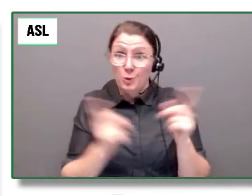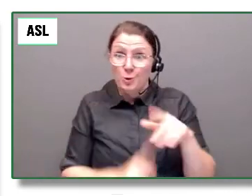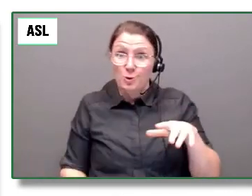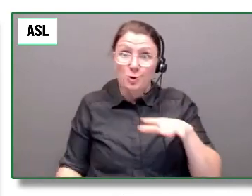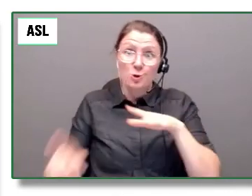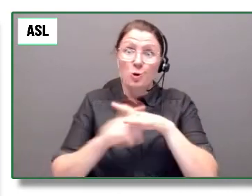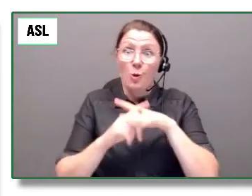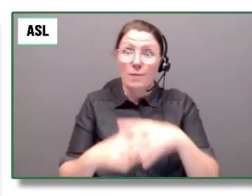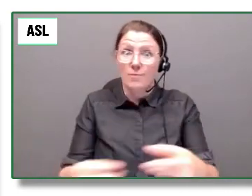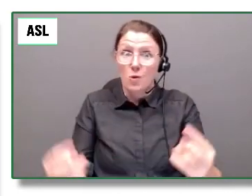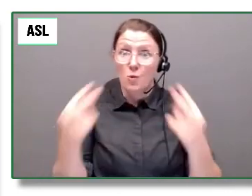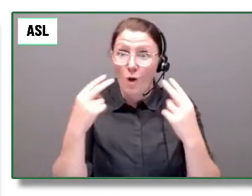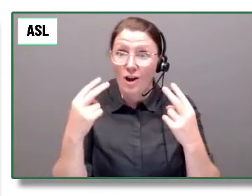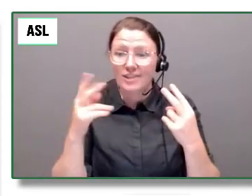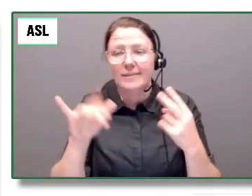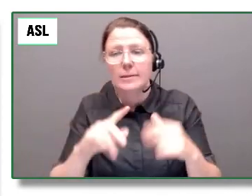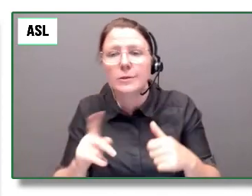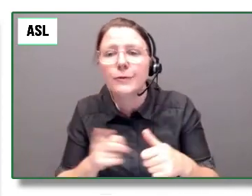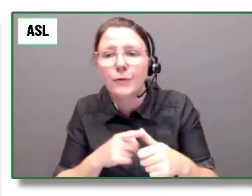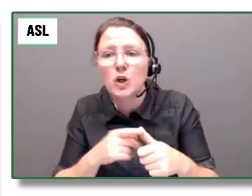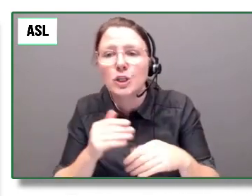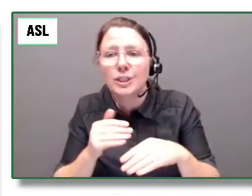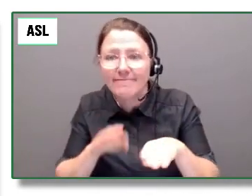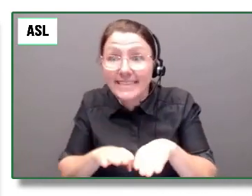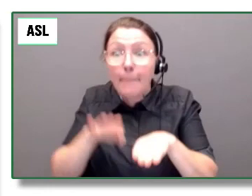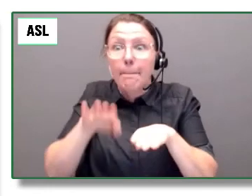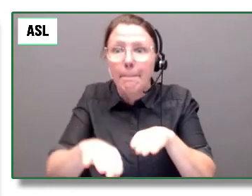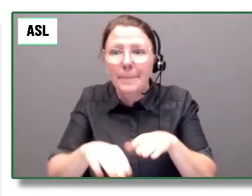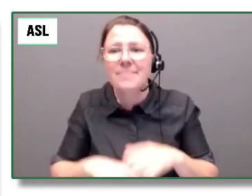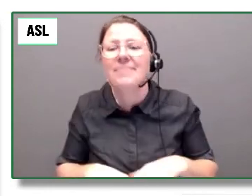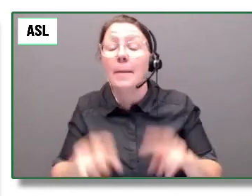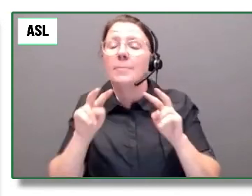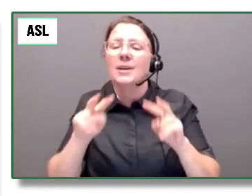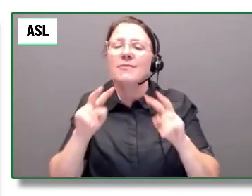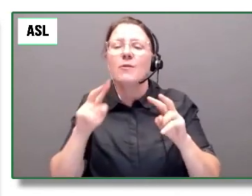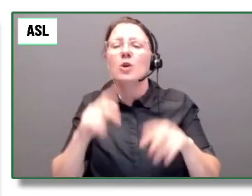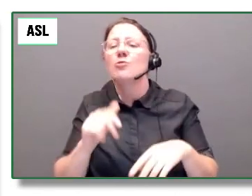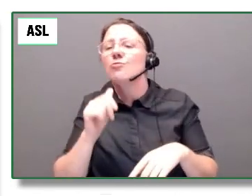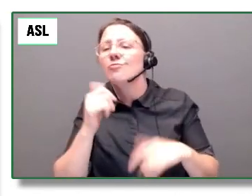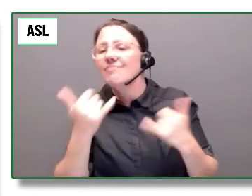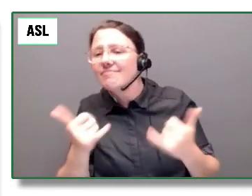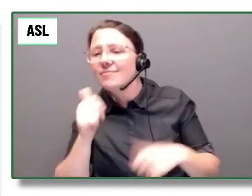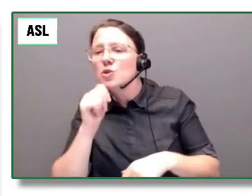And looking forward to an amazing few days of jam-packed, awesome,